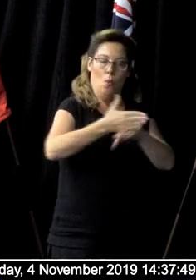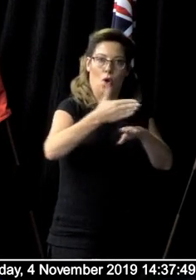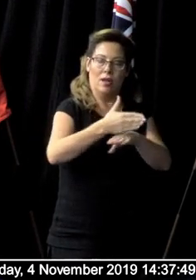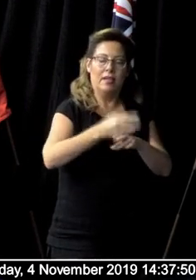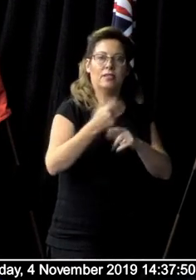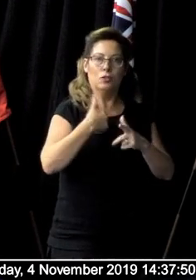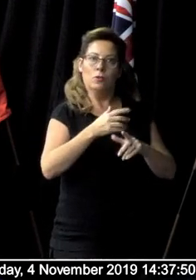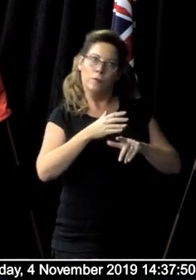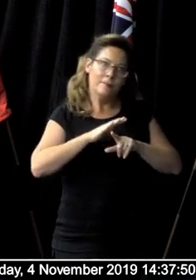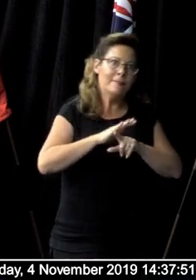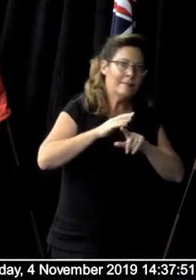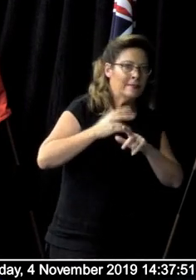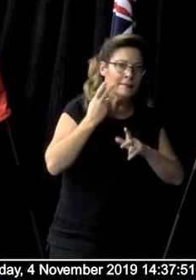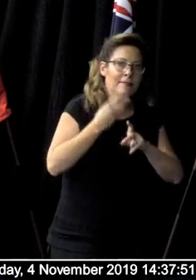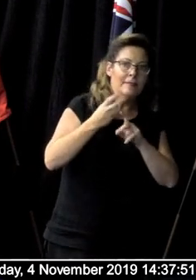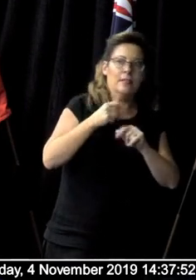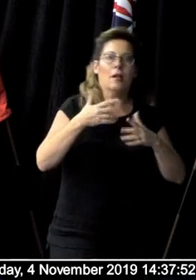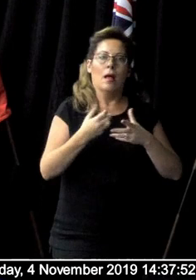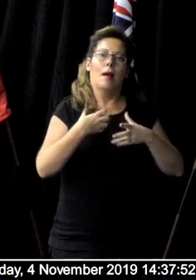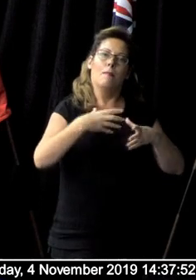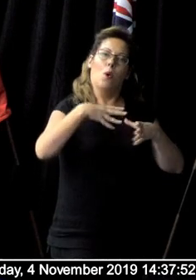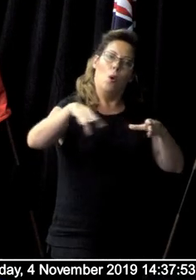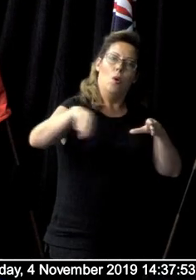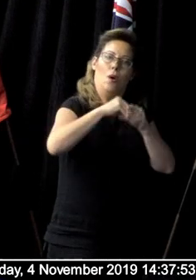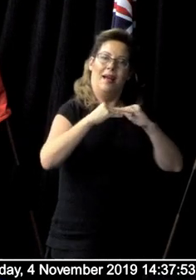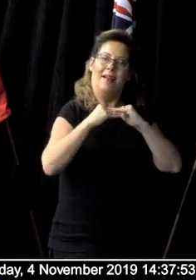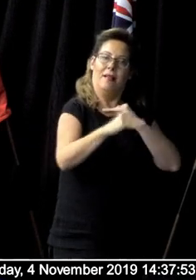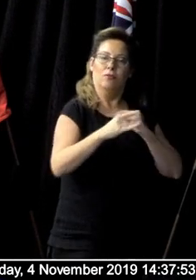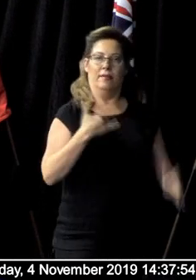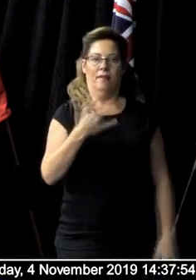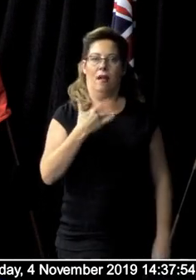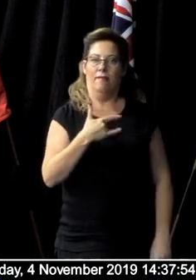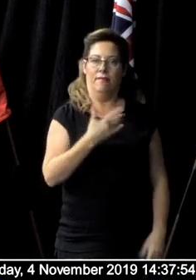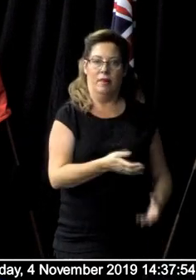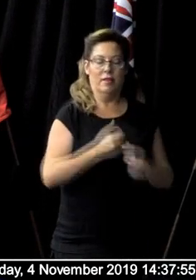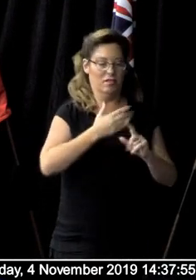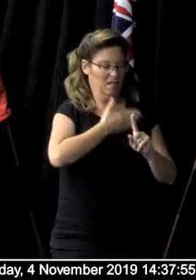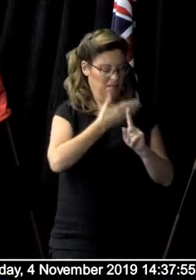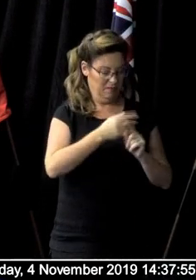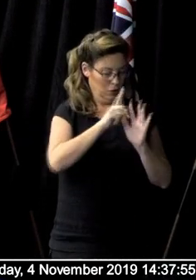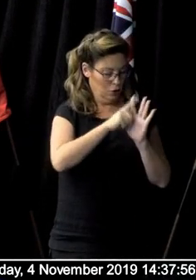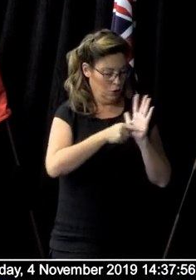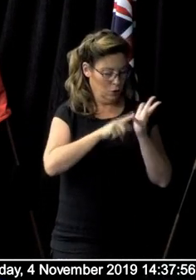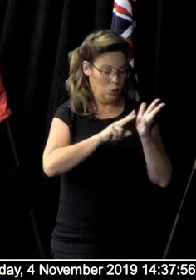for people with disability. So up until June this year, my job was primarily leadership development